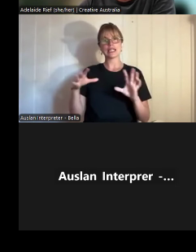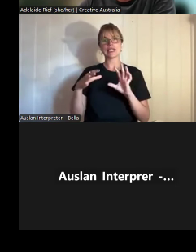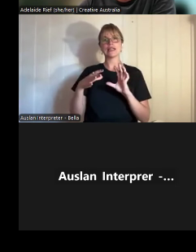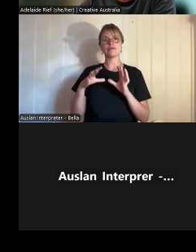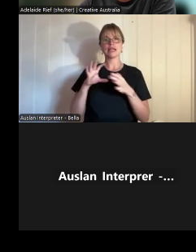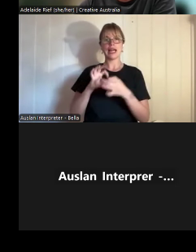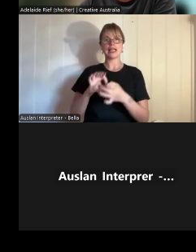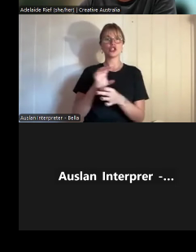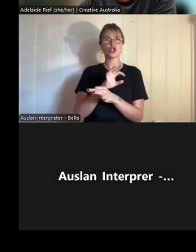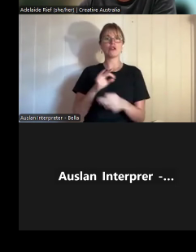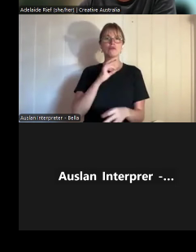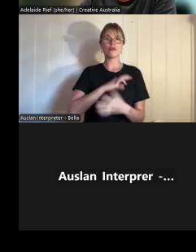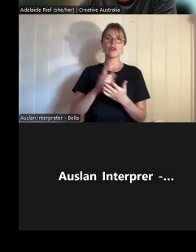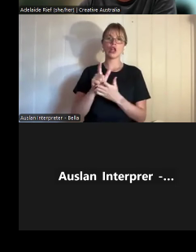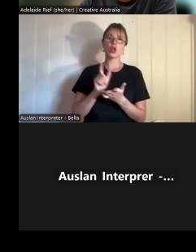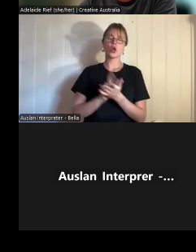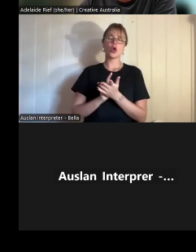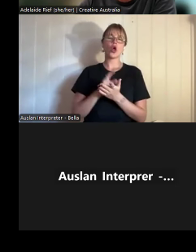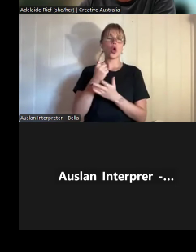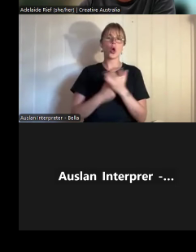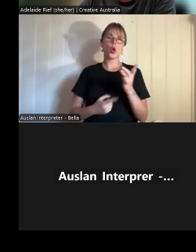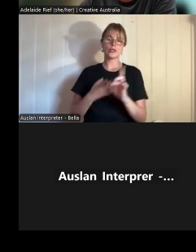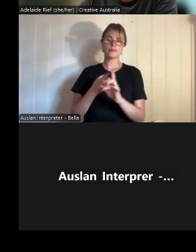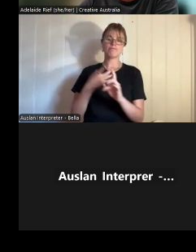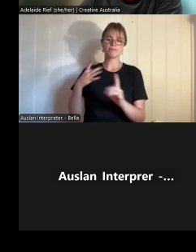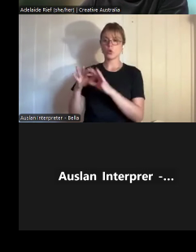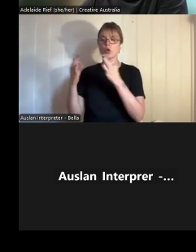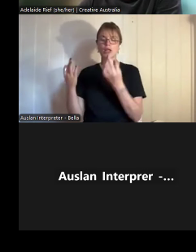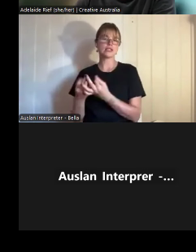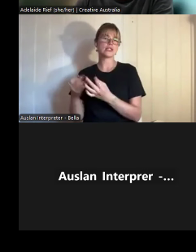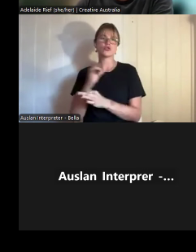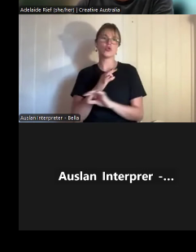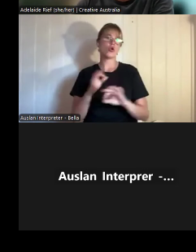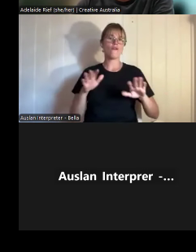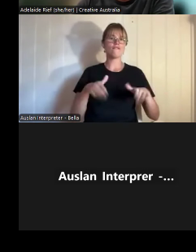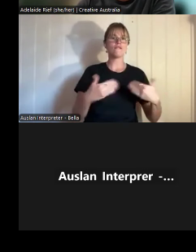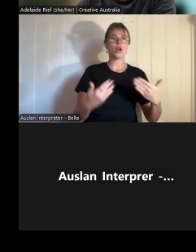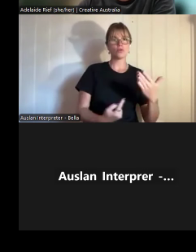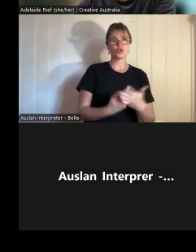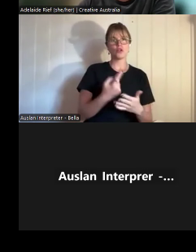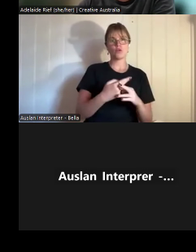training very particularly to organisations. They do not offer opportunities to individuals.